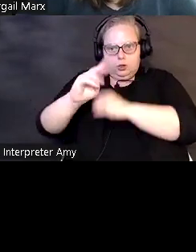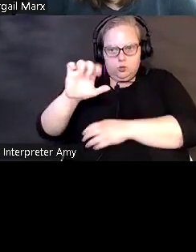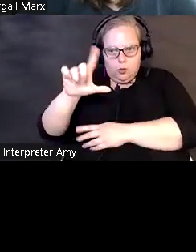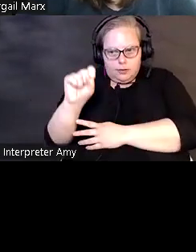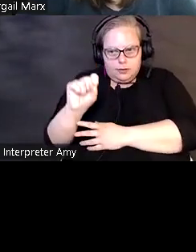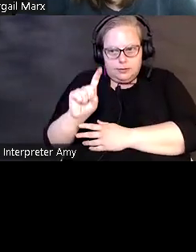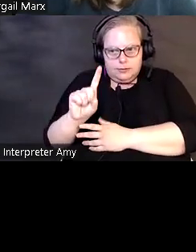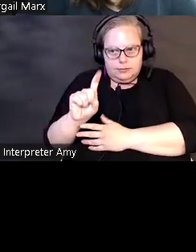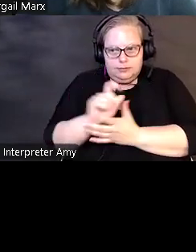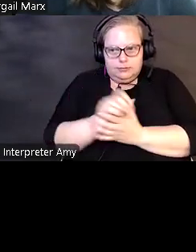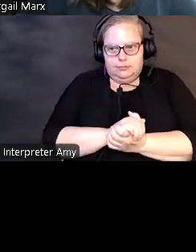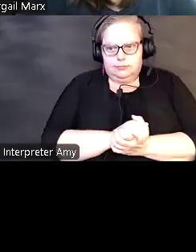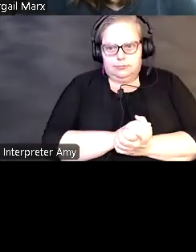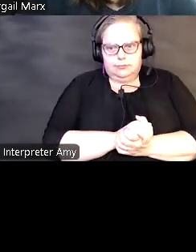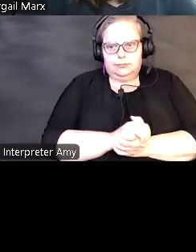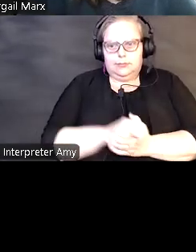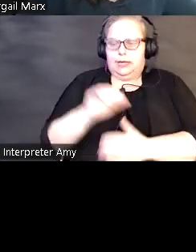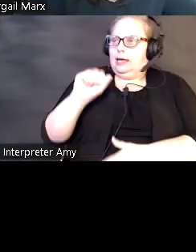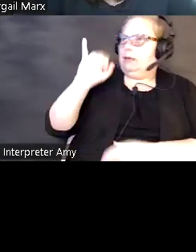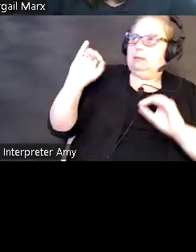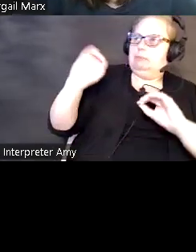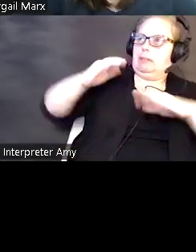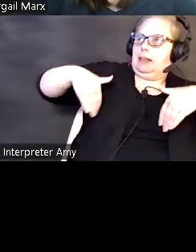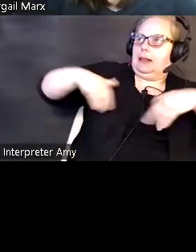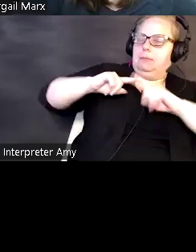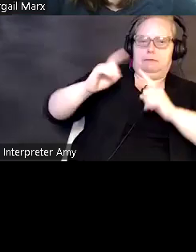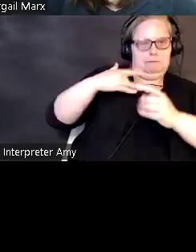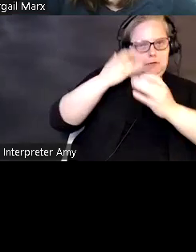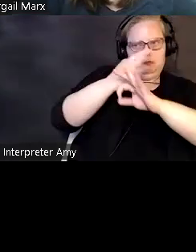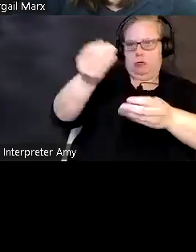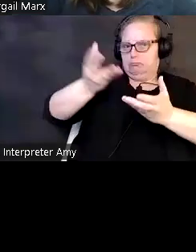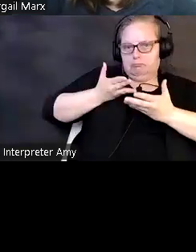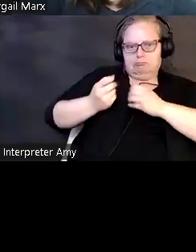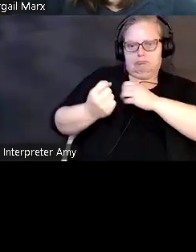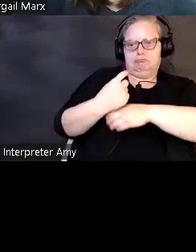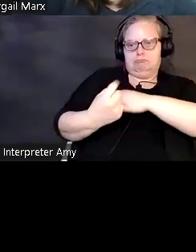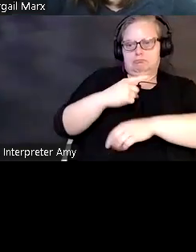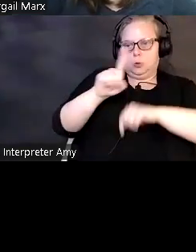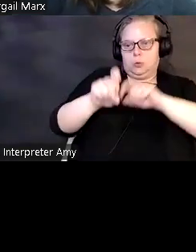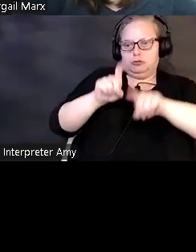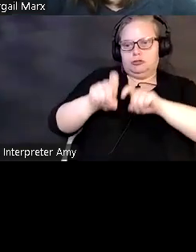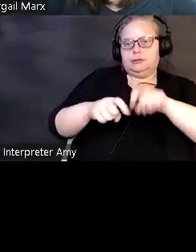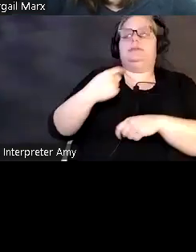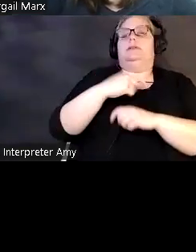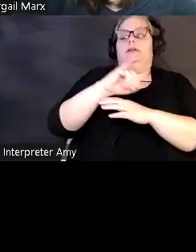Abby: Nothing in here yet, but please feel free to put some questions in like Jennifer said at the beginning, it's nice to be able to talk about it while we're still